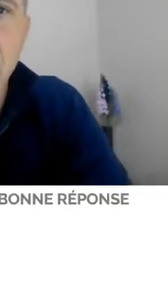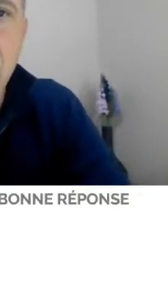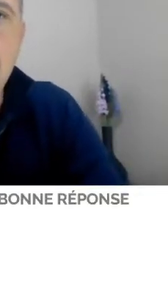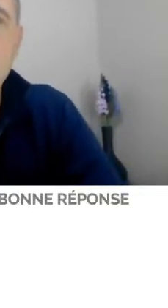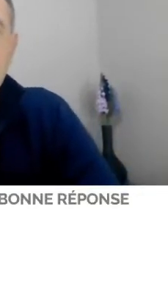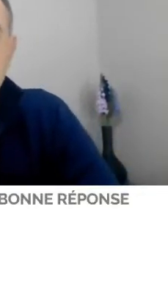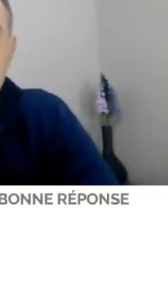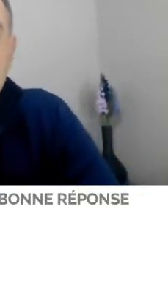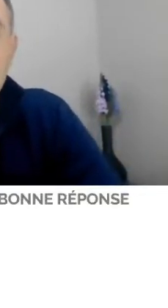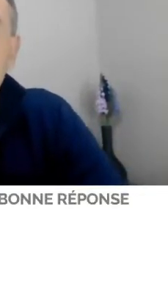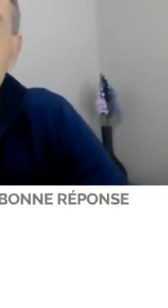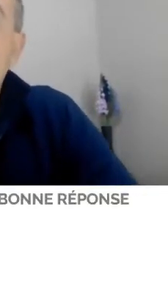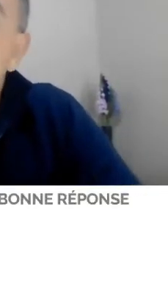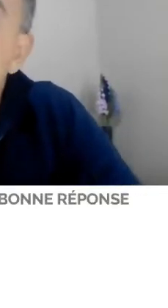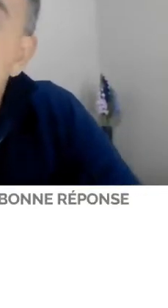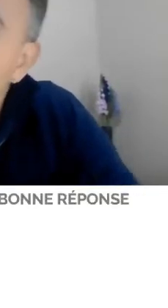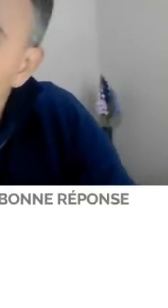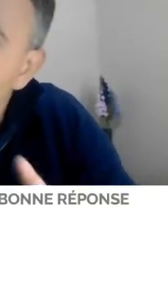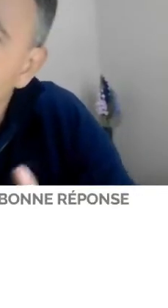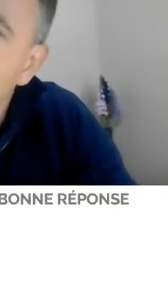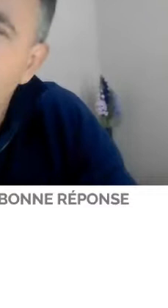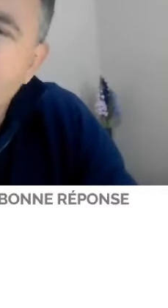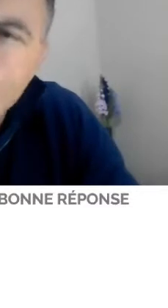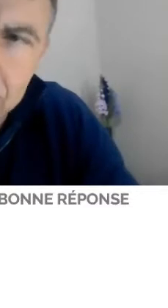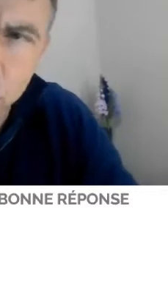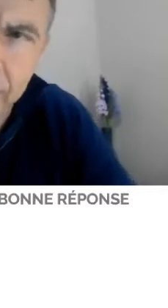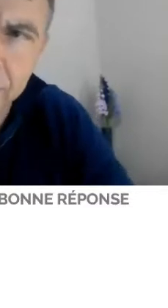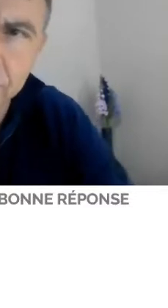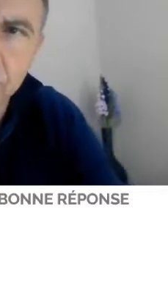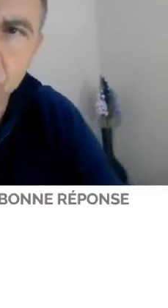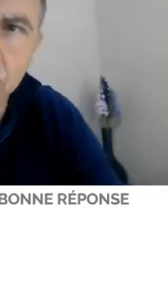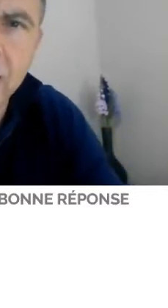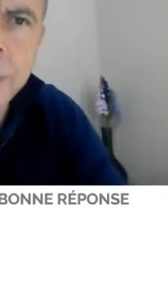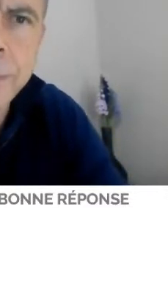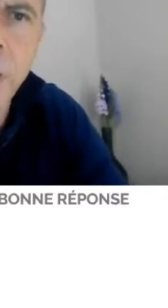um and now this was kind of a knowledge test we asked people